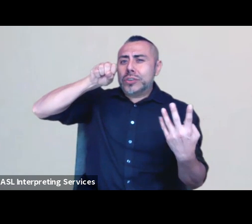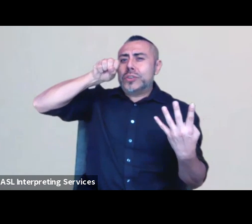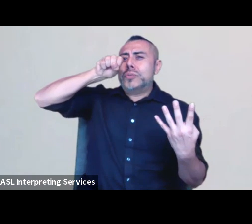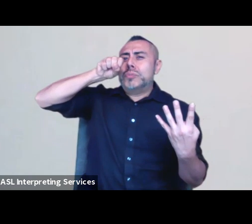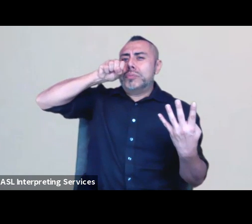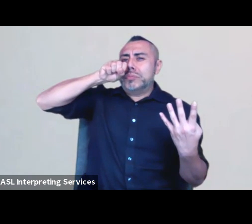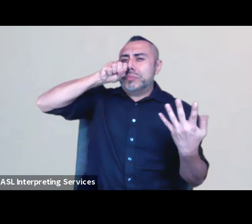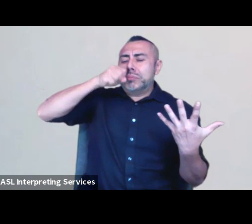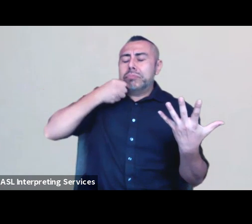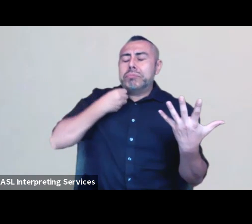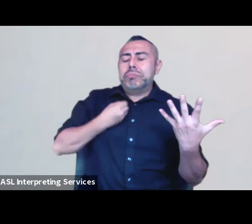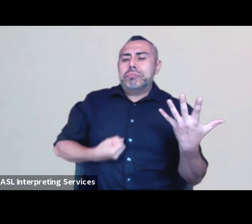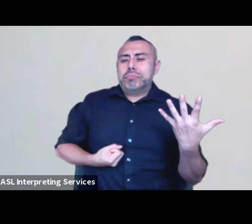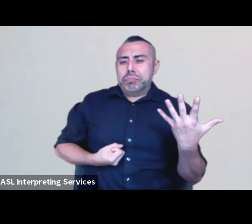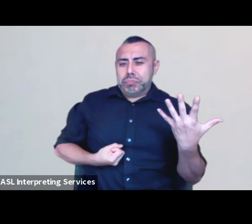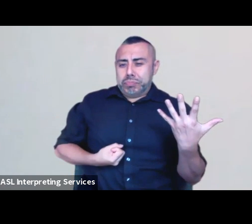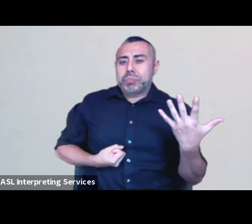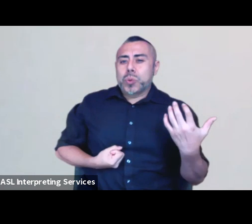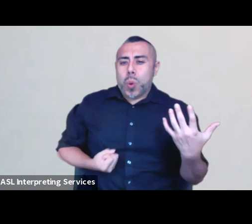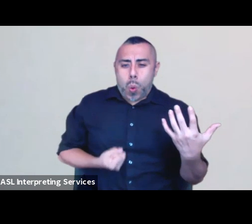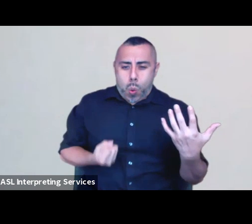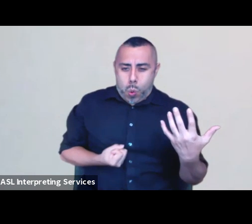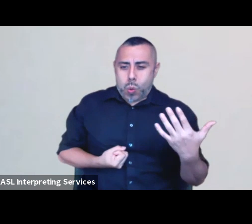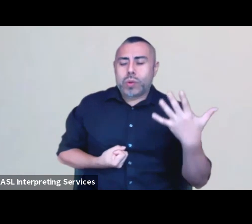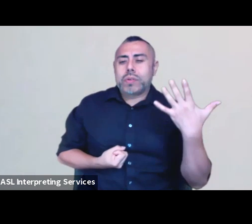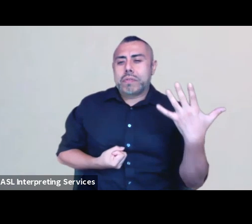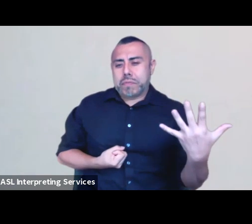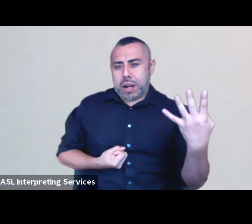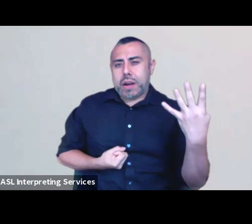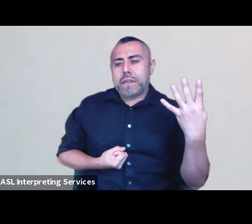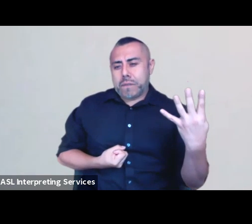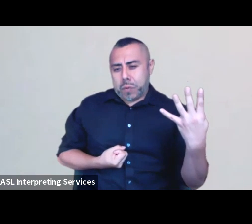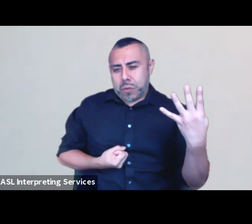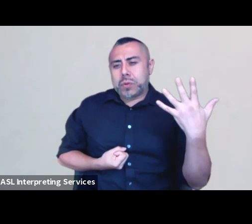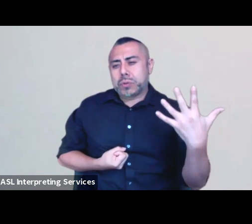Hold, five, four, three, two, one.